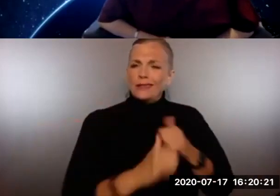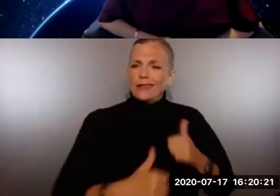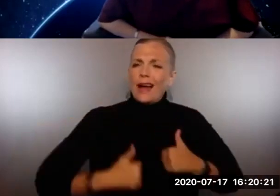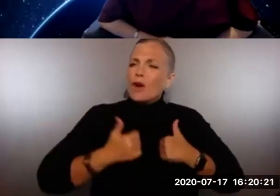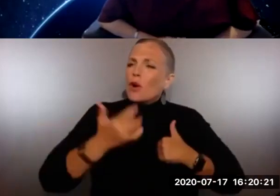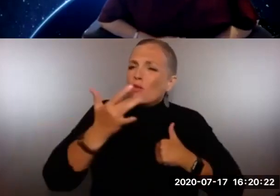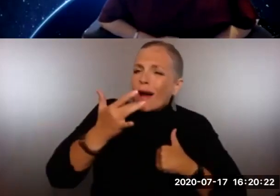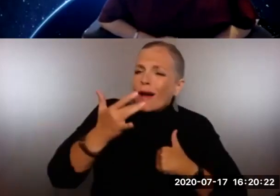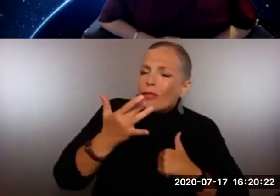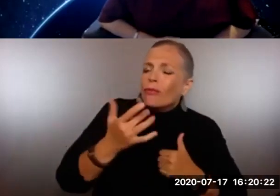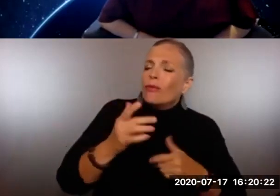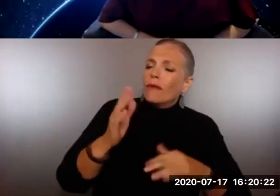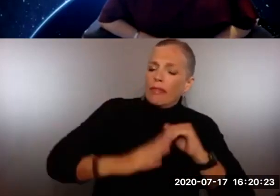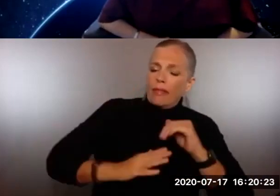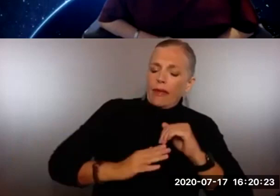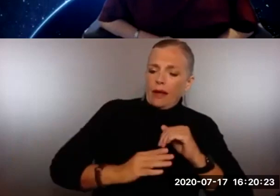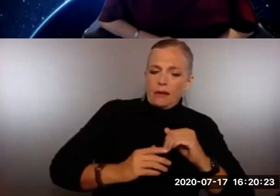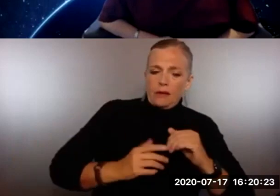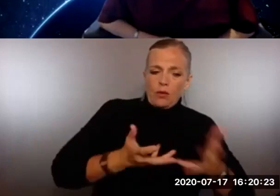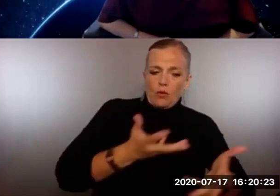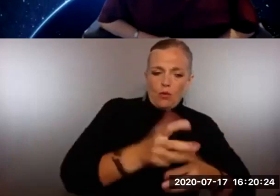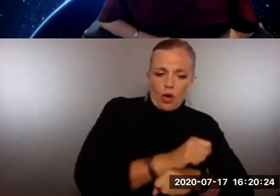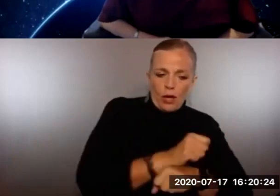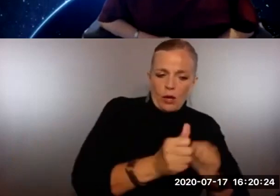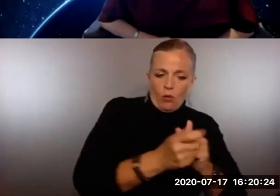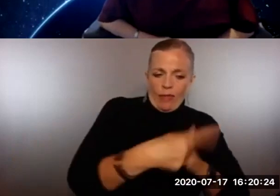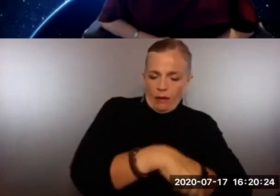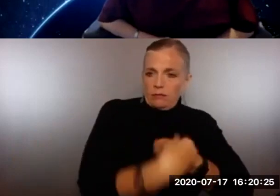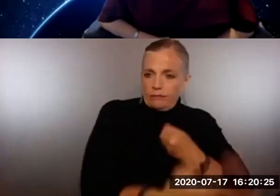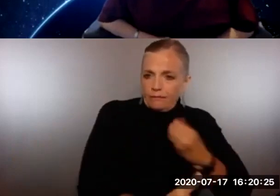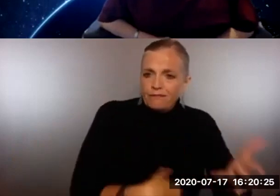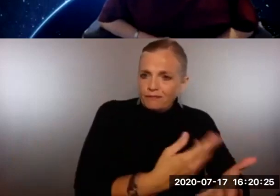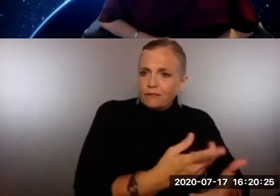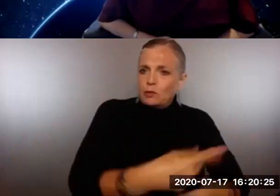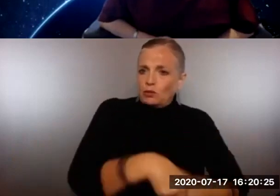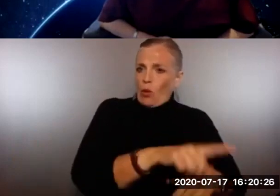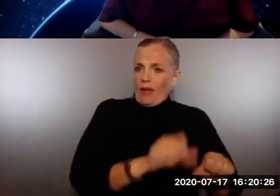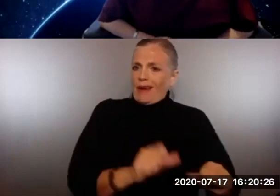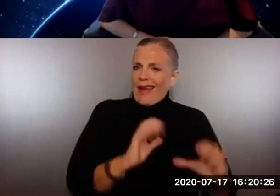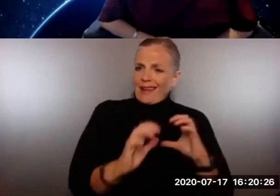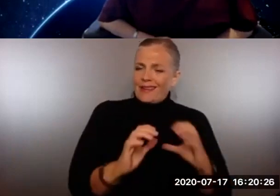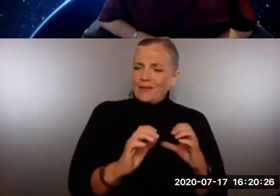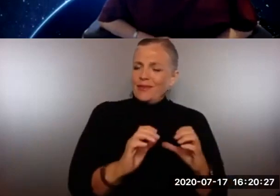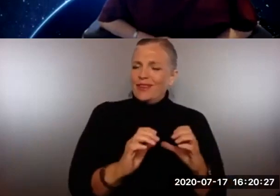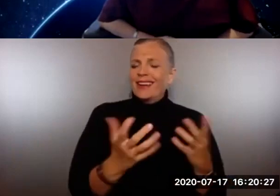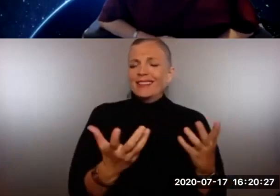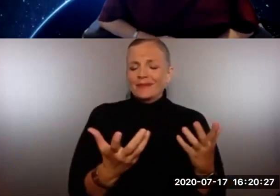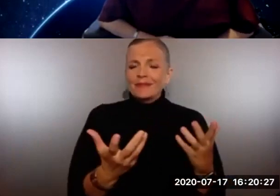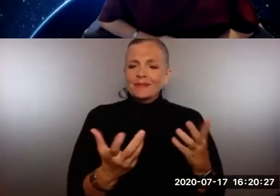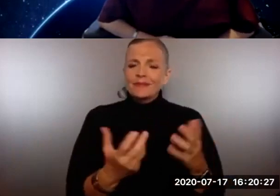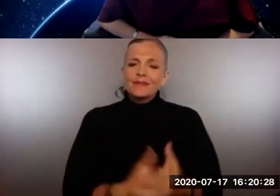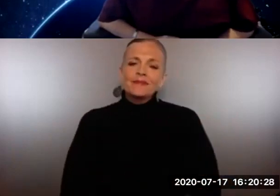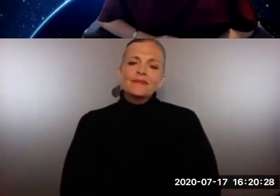that they can communicate. So this, as you expressed it, belief